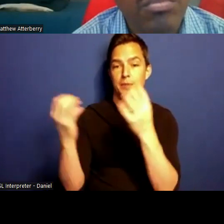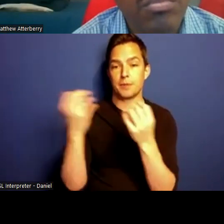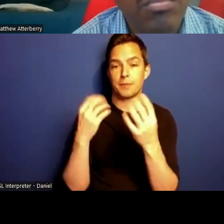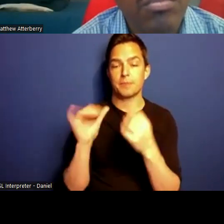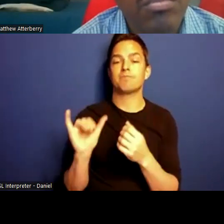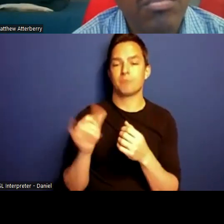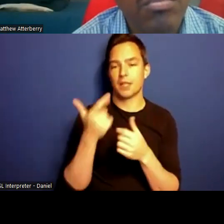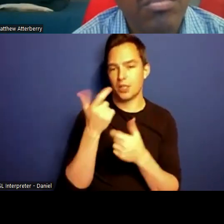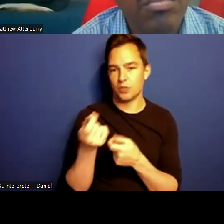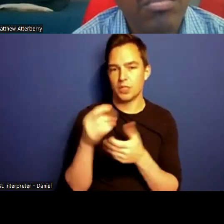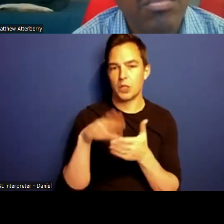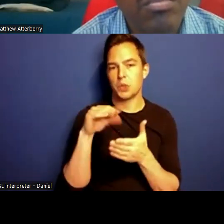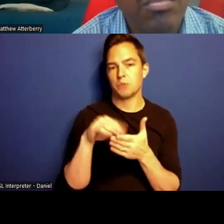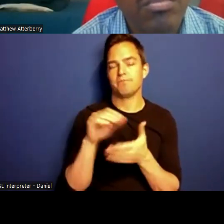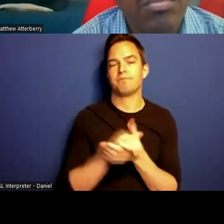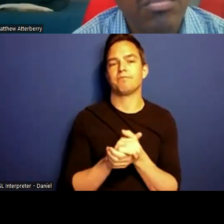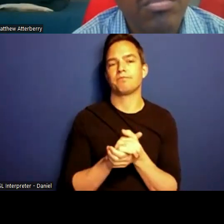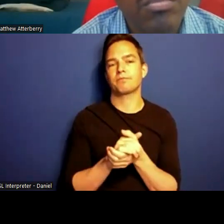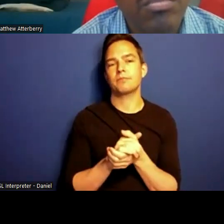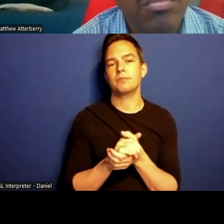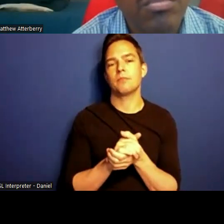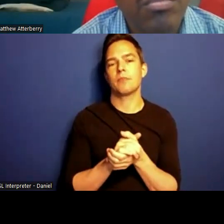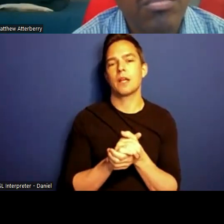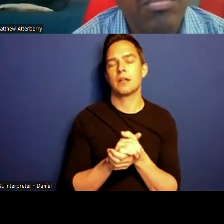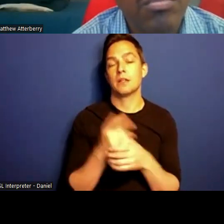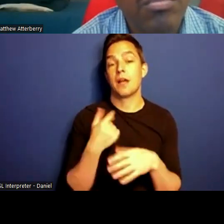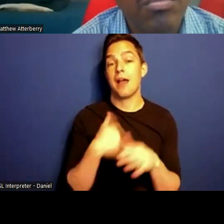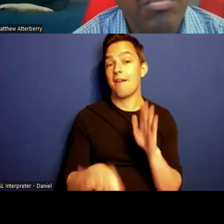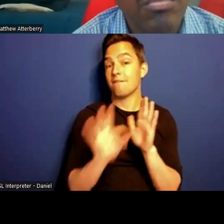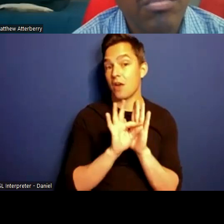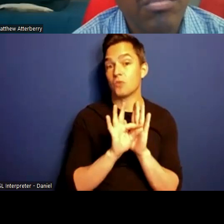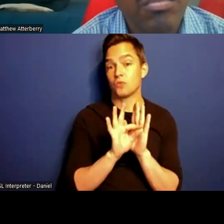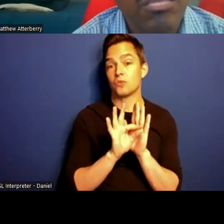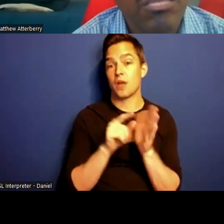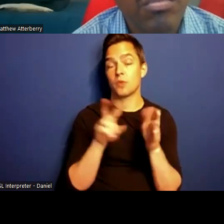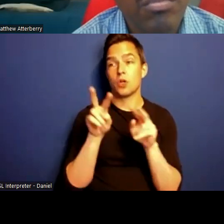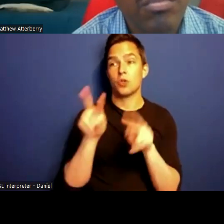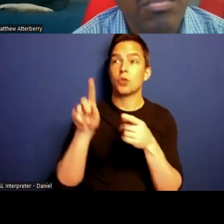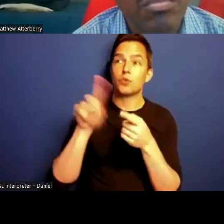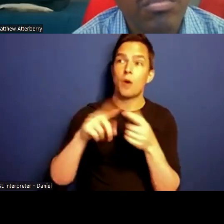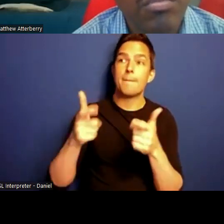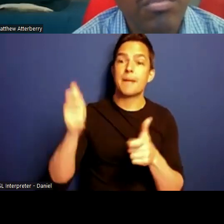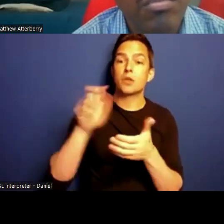about. I also found that I was looking towards bigger schools in general because they're going